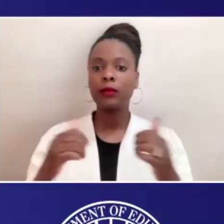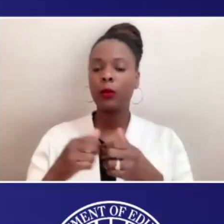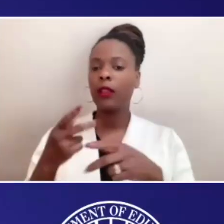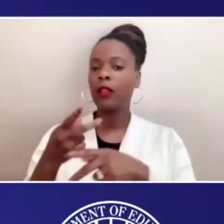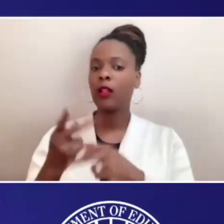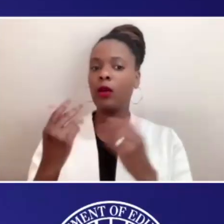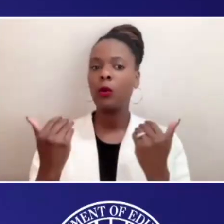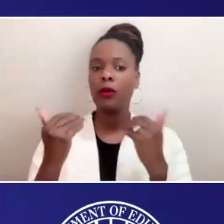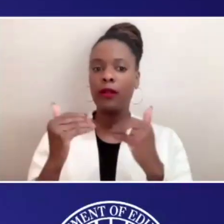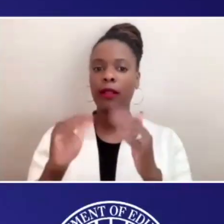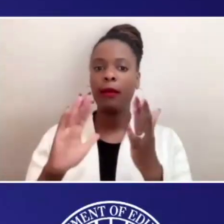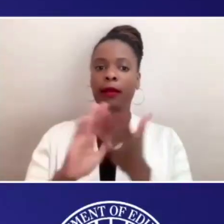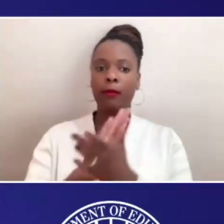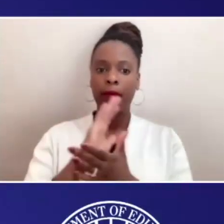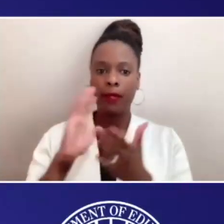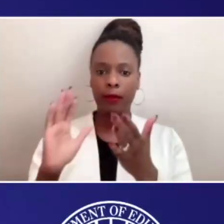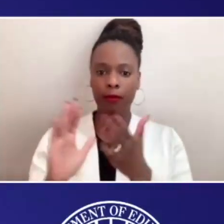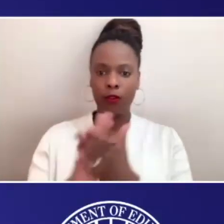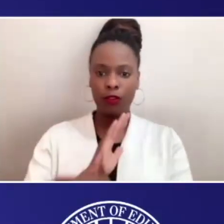paper, which is the 201,